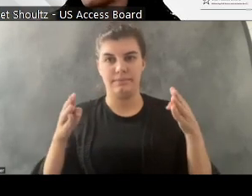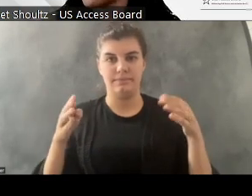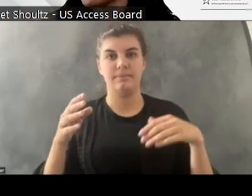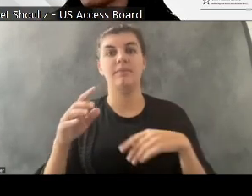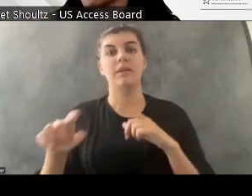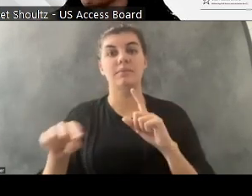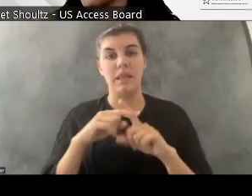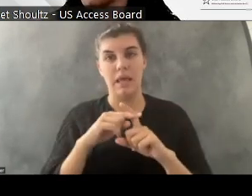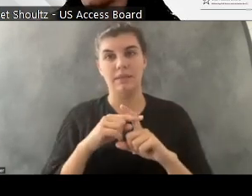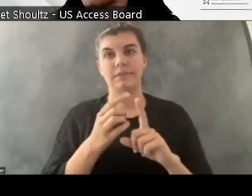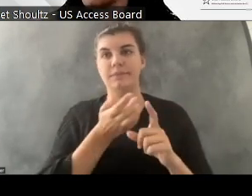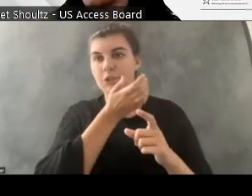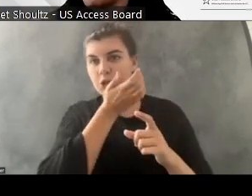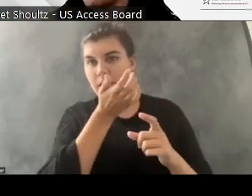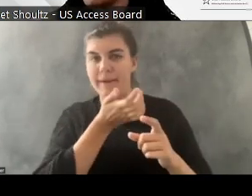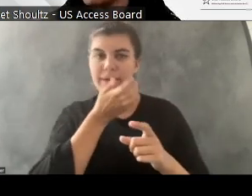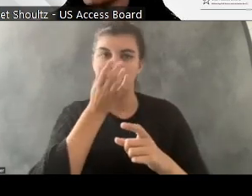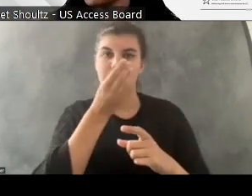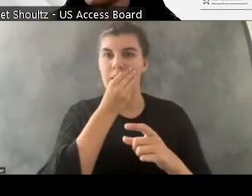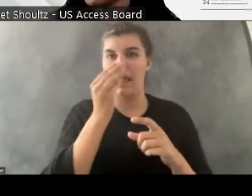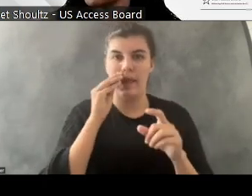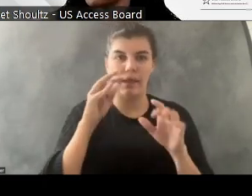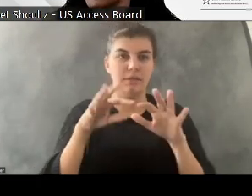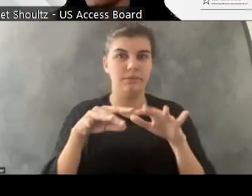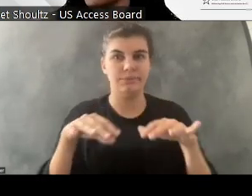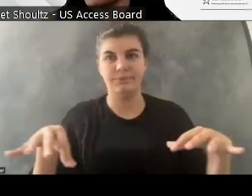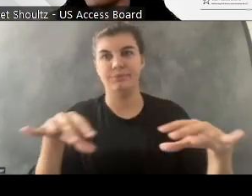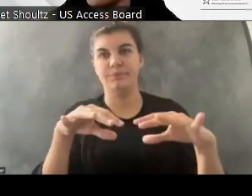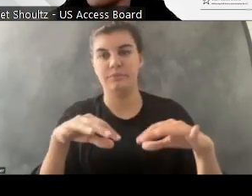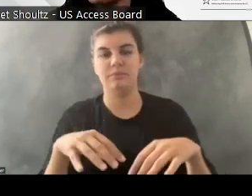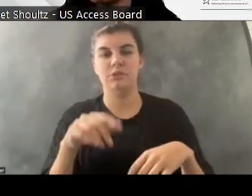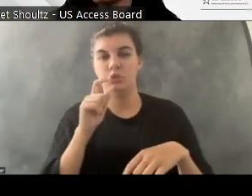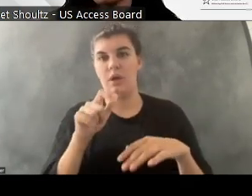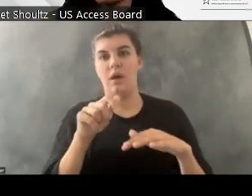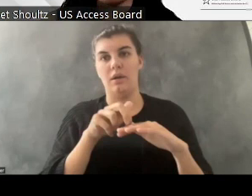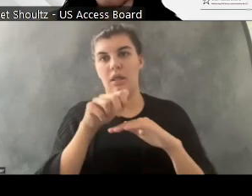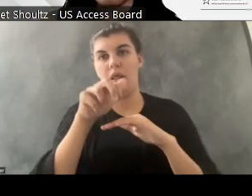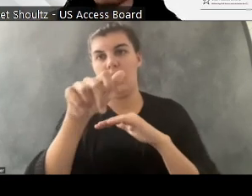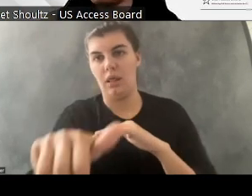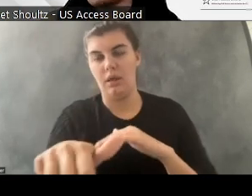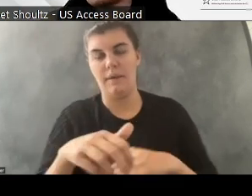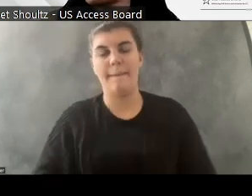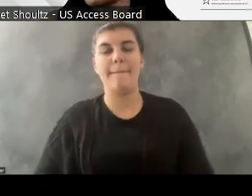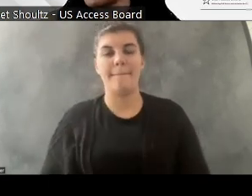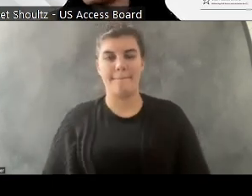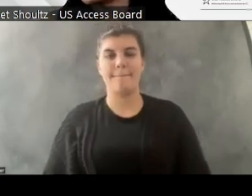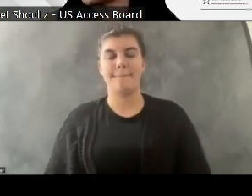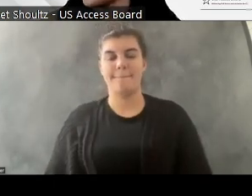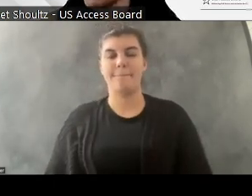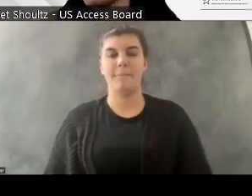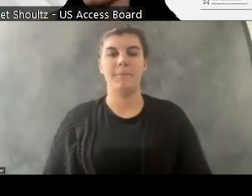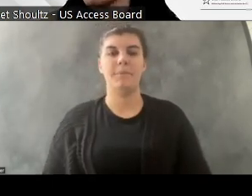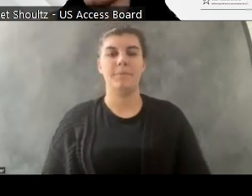with landscaping at least two feet wide and they've also provided vertical edge treatments.